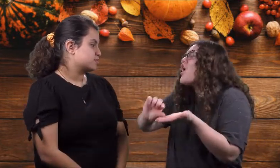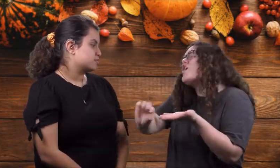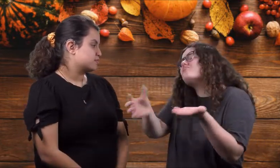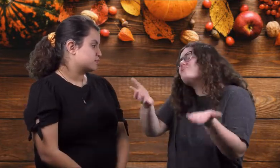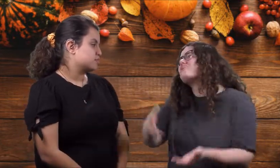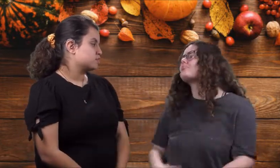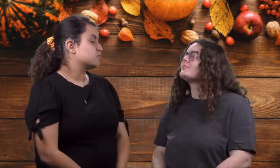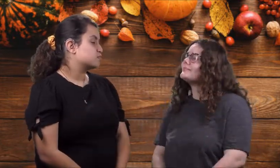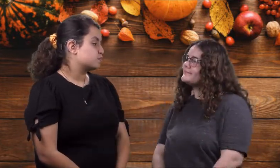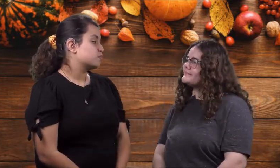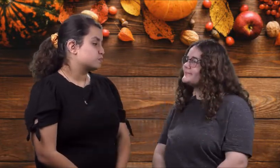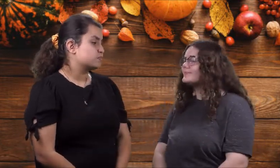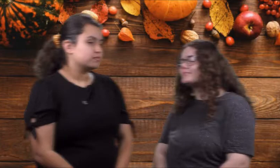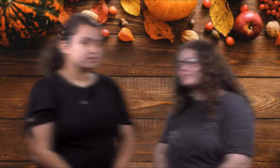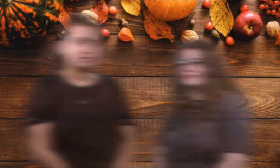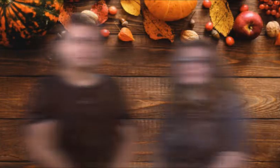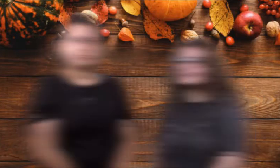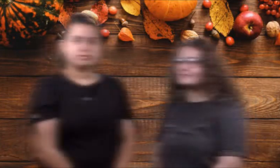[Interpreter Person 2] We just got a small amount.